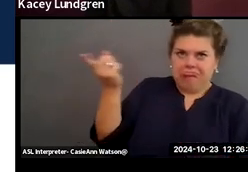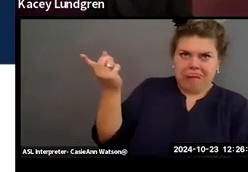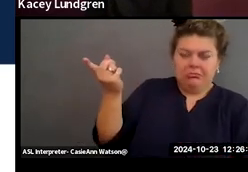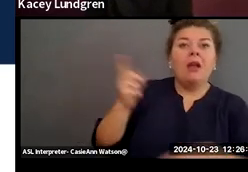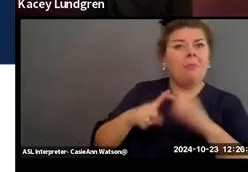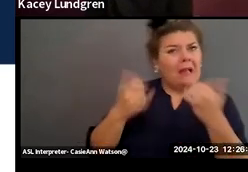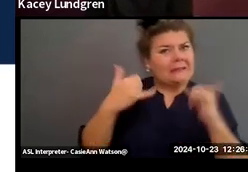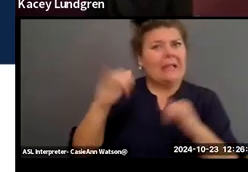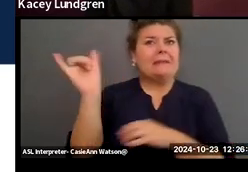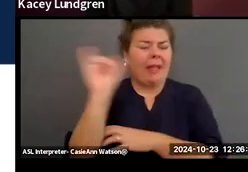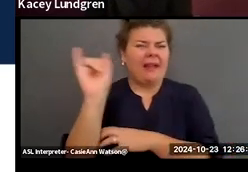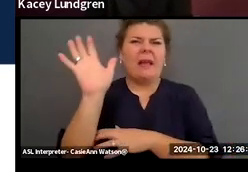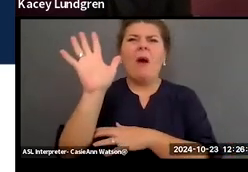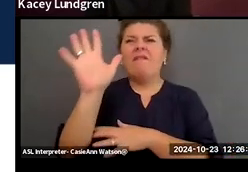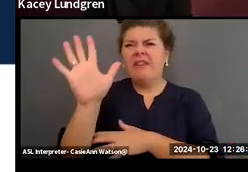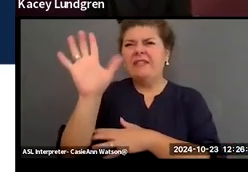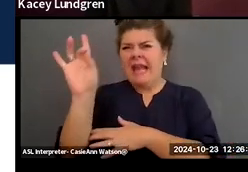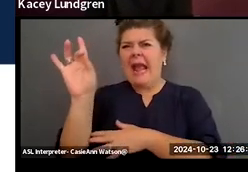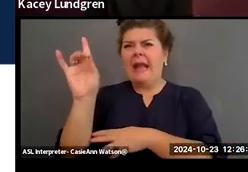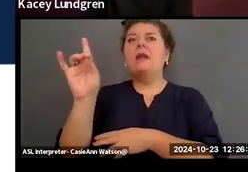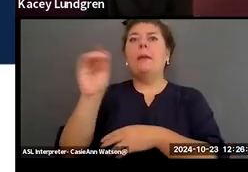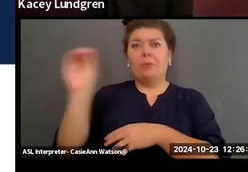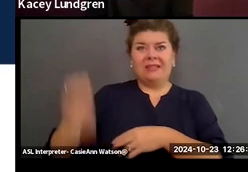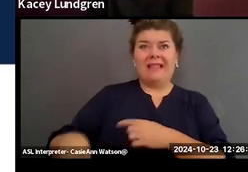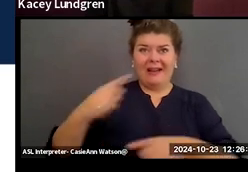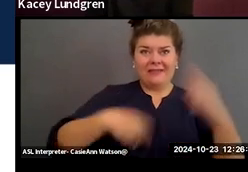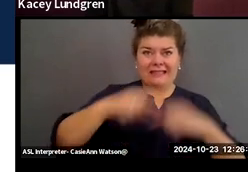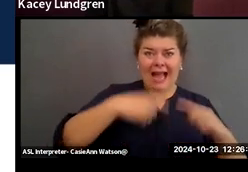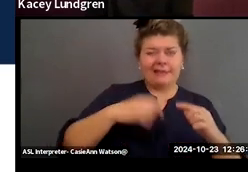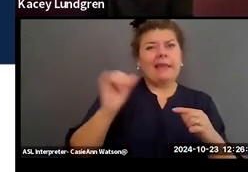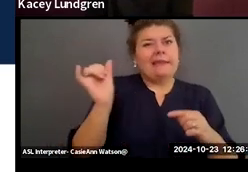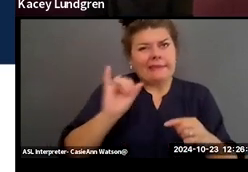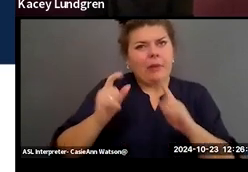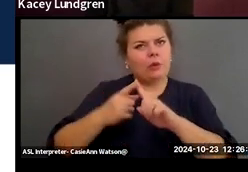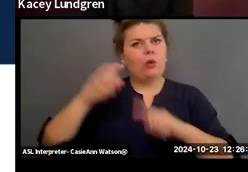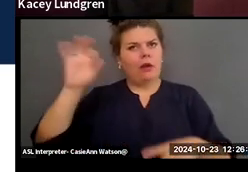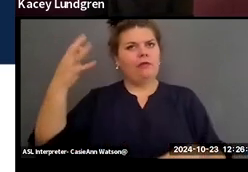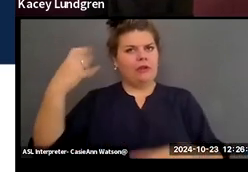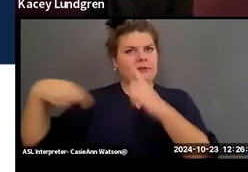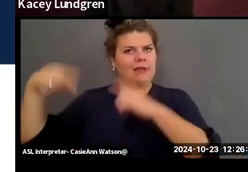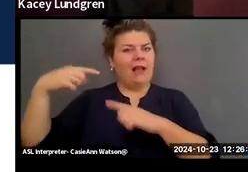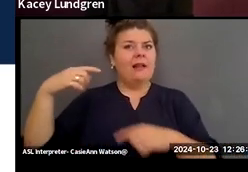About 58% of ASL signs are similar to their old French counterparts. That sounds like a lot,